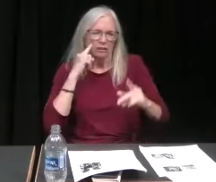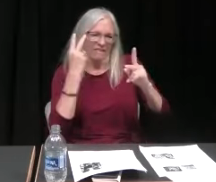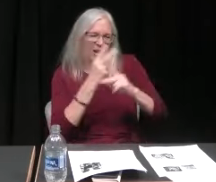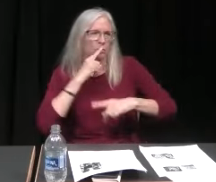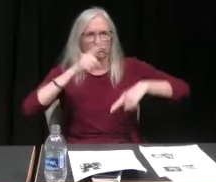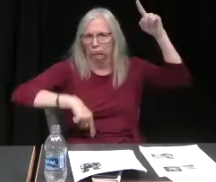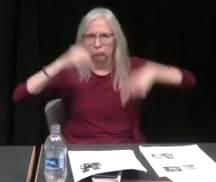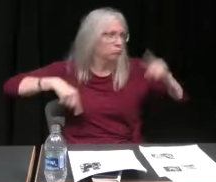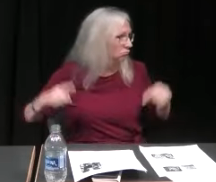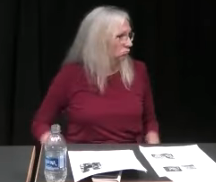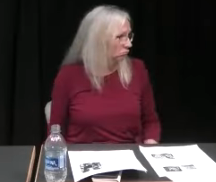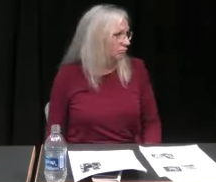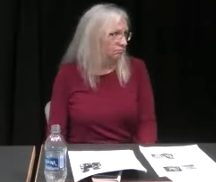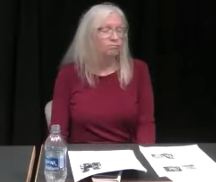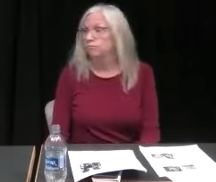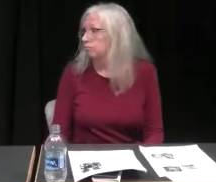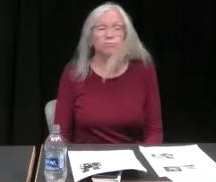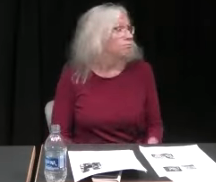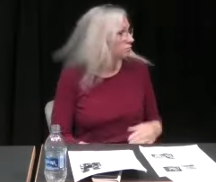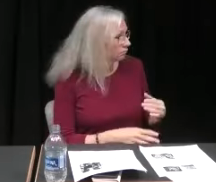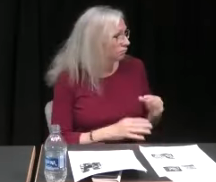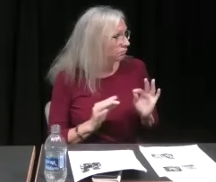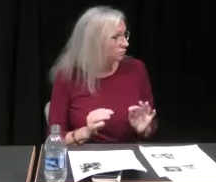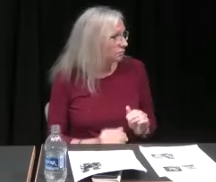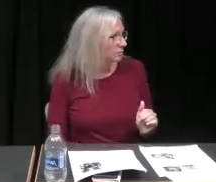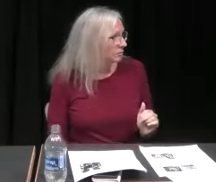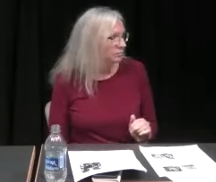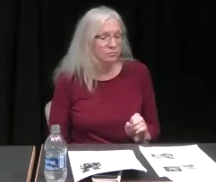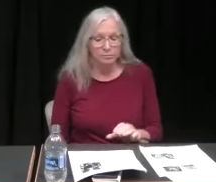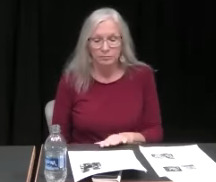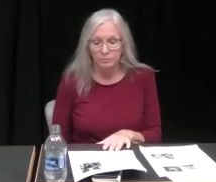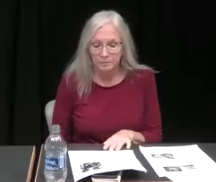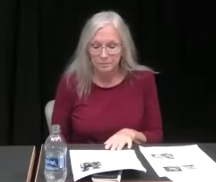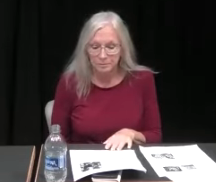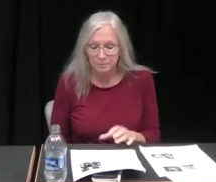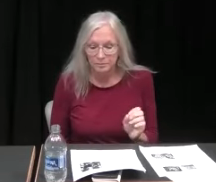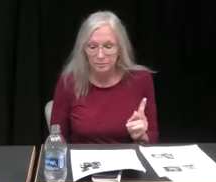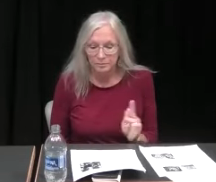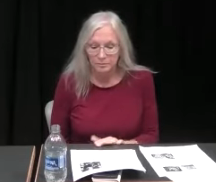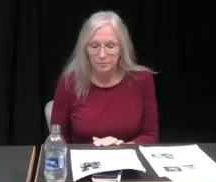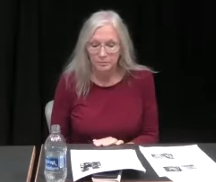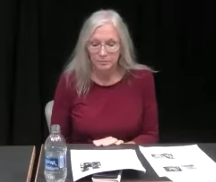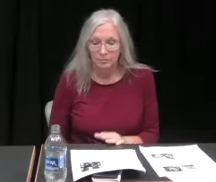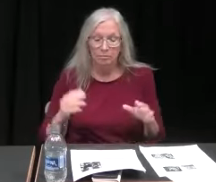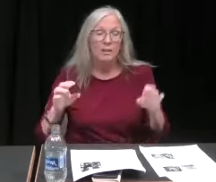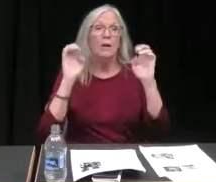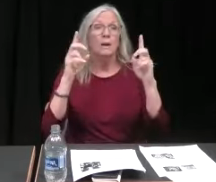is a struggle for individuals and it that that ability of acceptance looks different for each